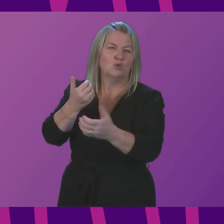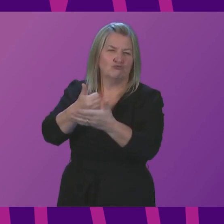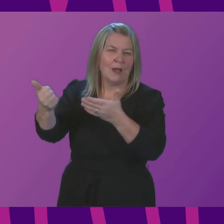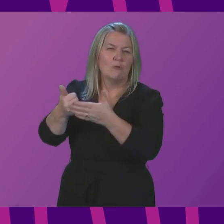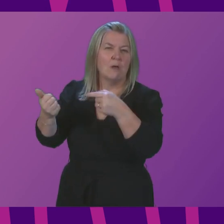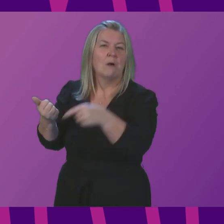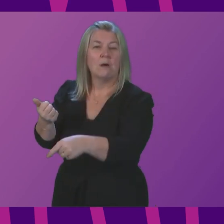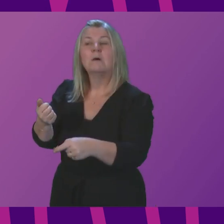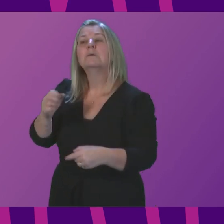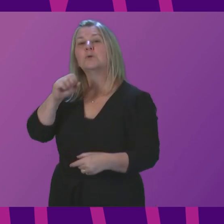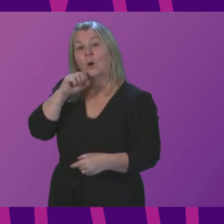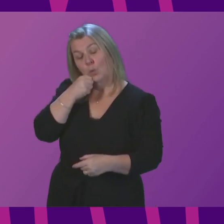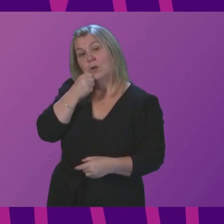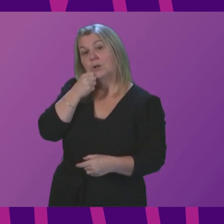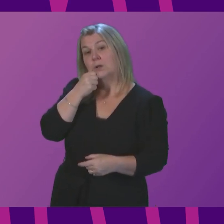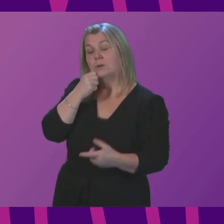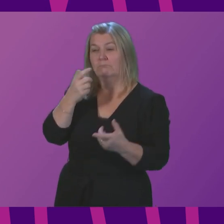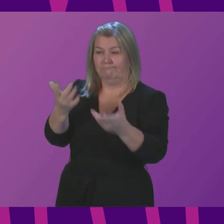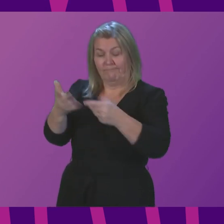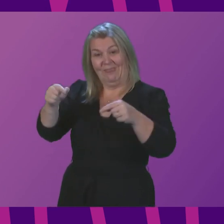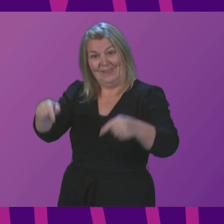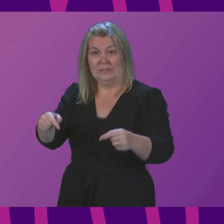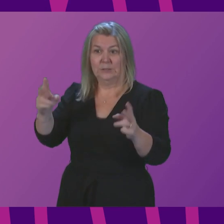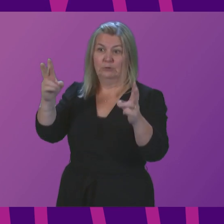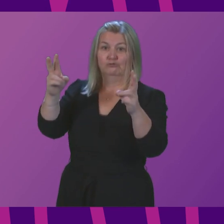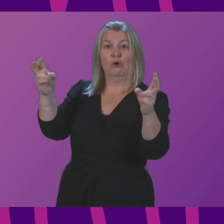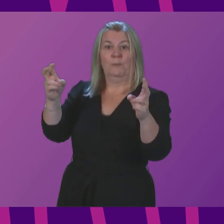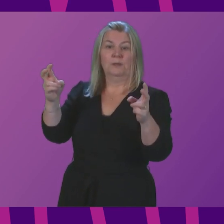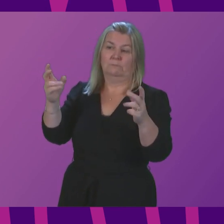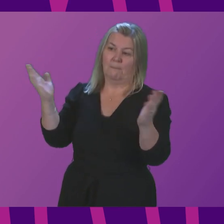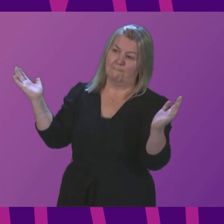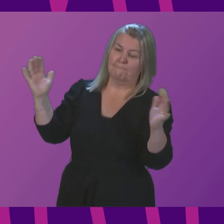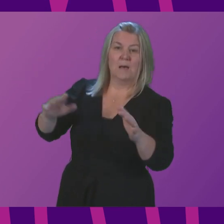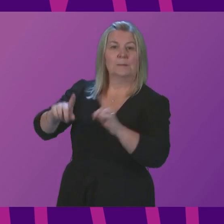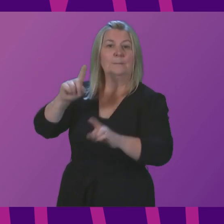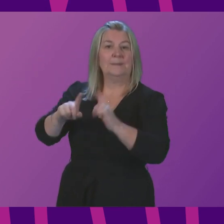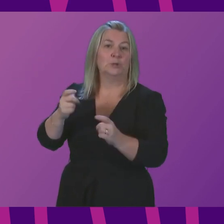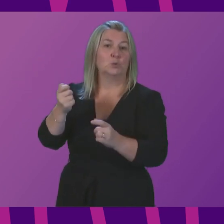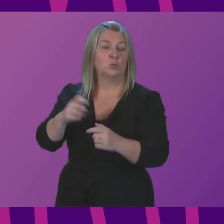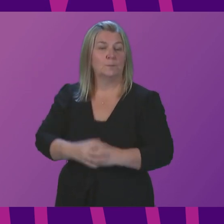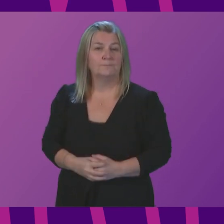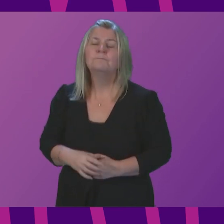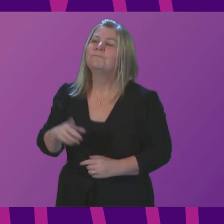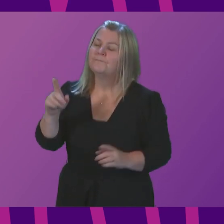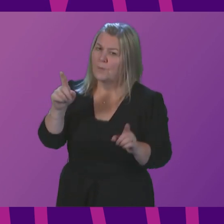the issue when I convene the Financial Services Advisory Board shortly. We have made it clear repeatedly to the UK Government and Post Office Ltd that they have